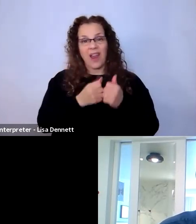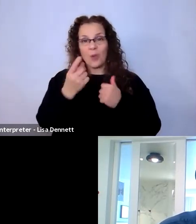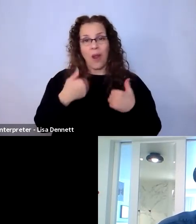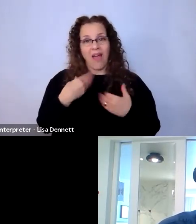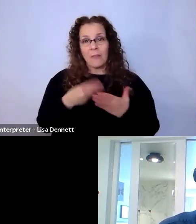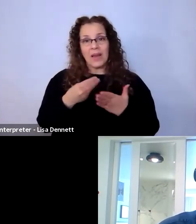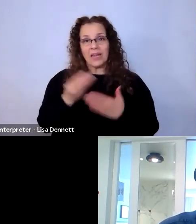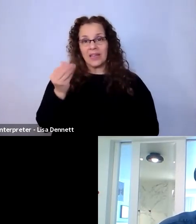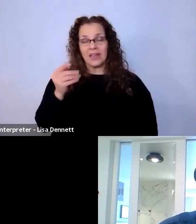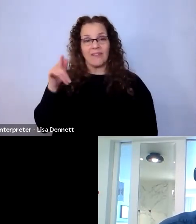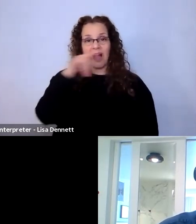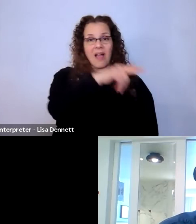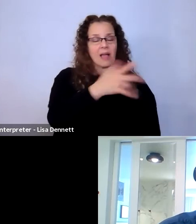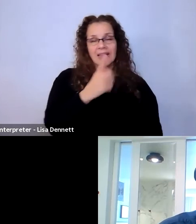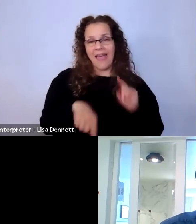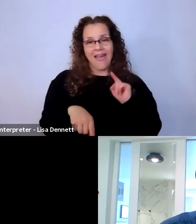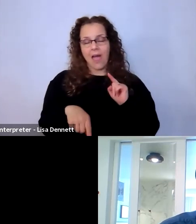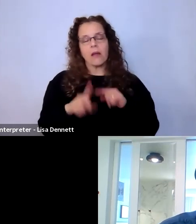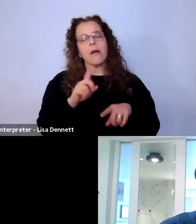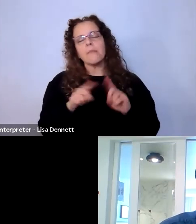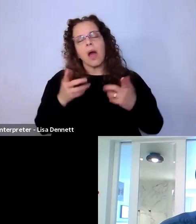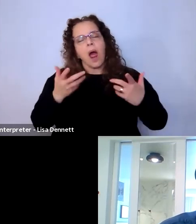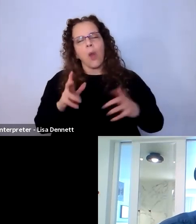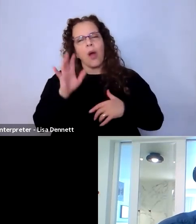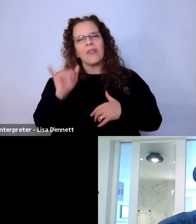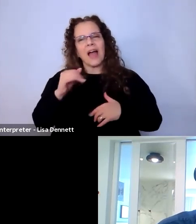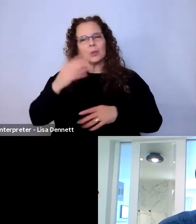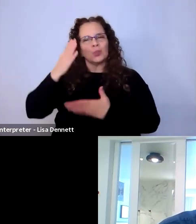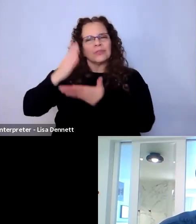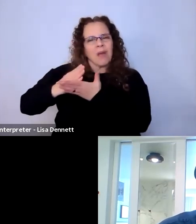But we don't want that to be the issue for the conversation to happen and for